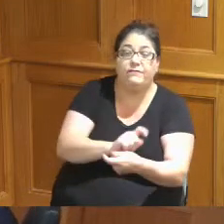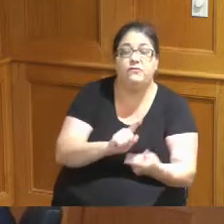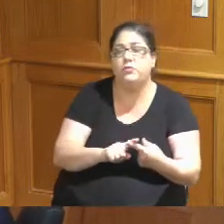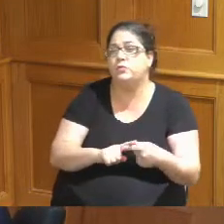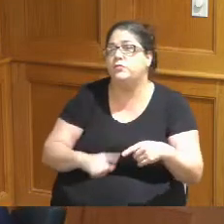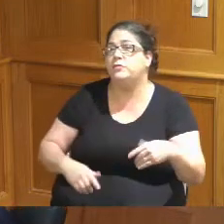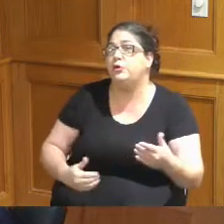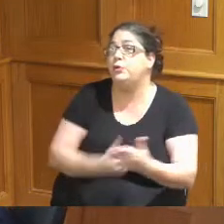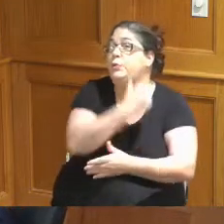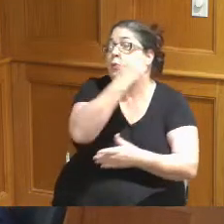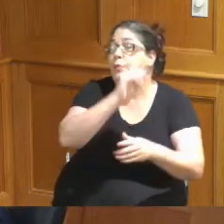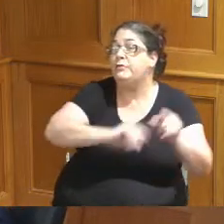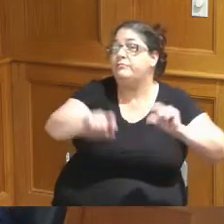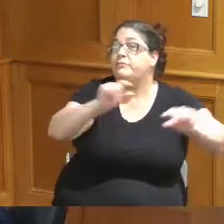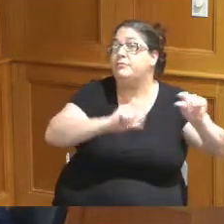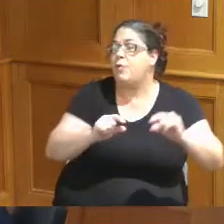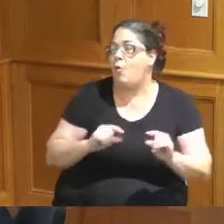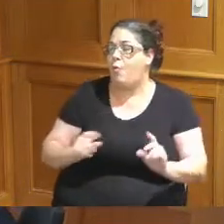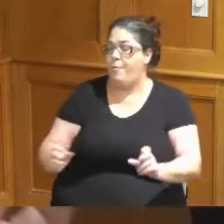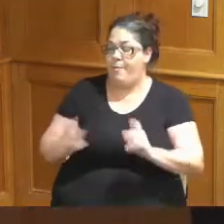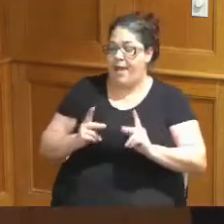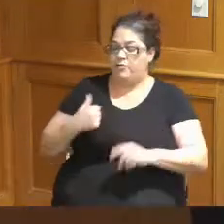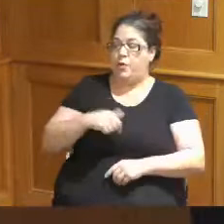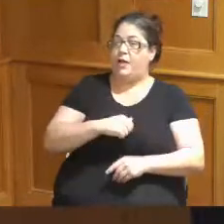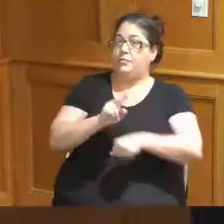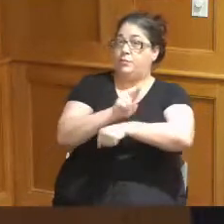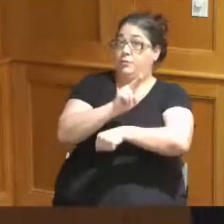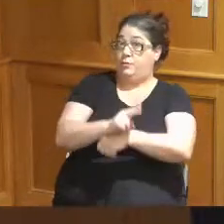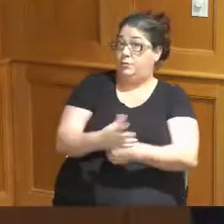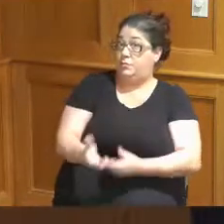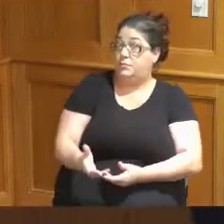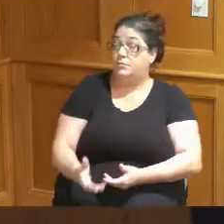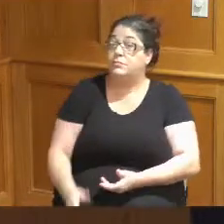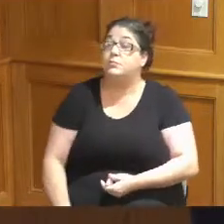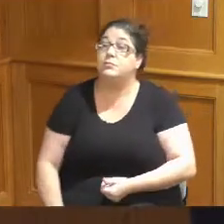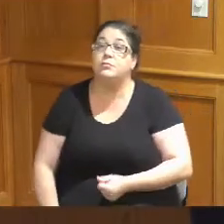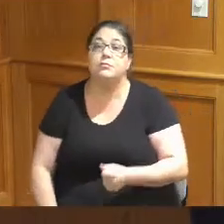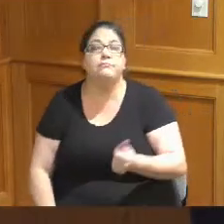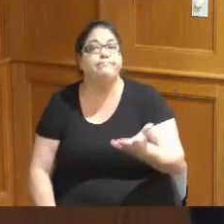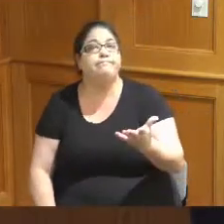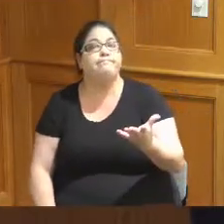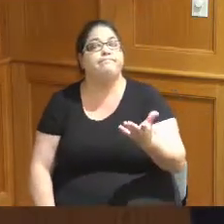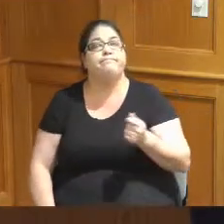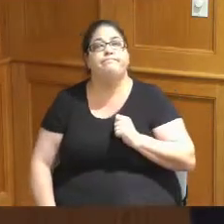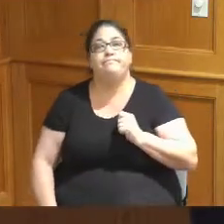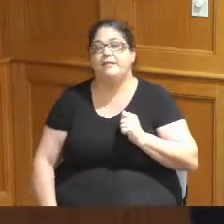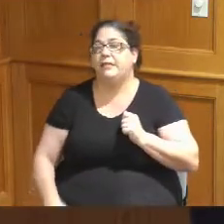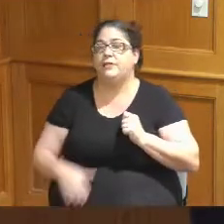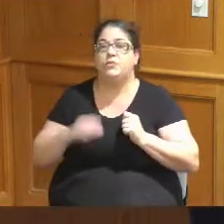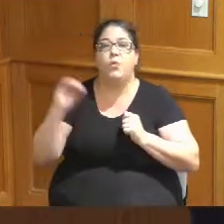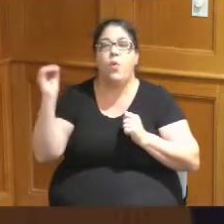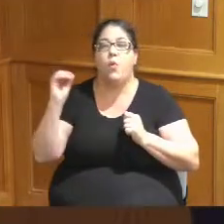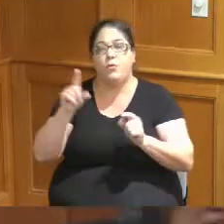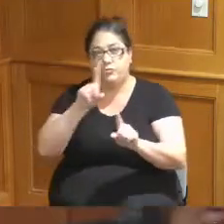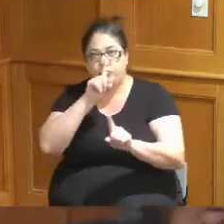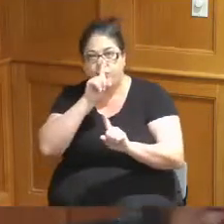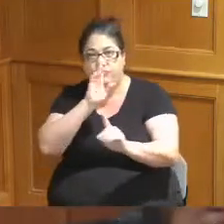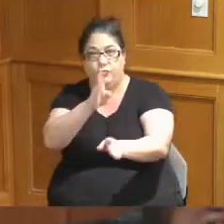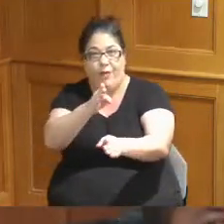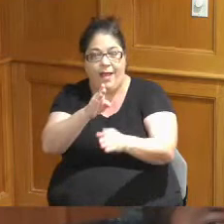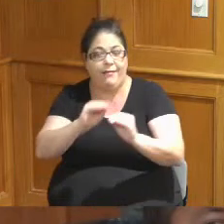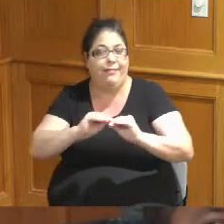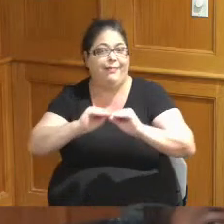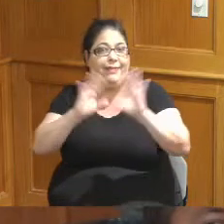new things or does it come back to us and then we there isn't really a direct Financial impact we